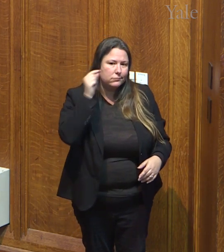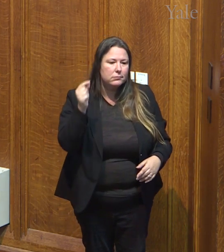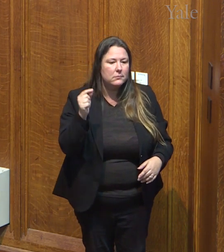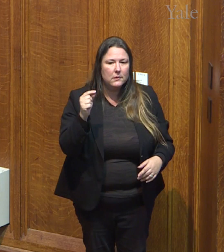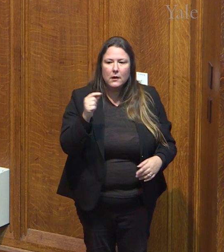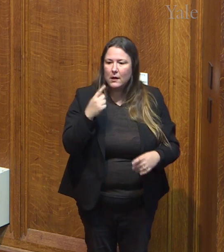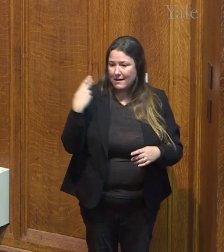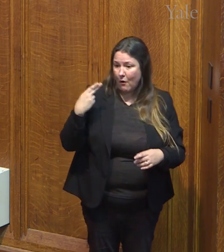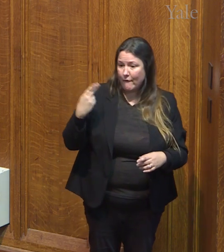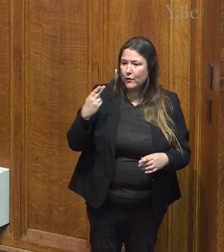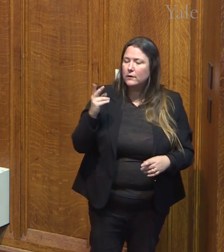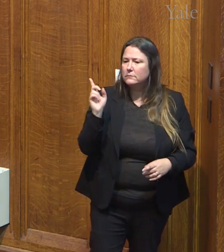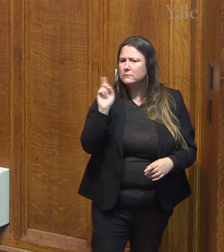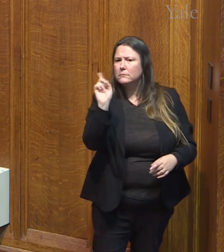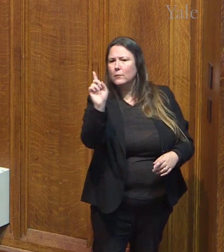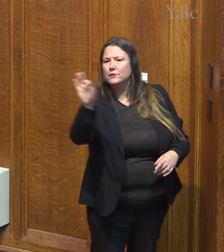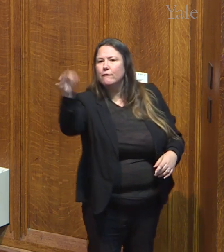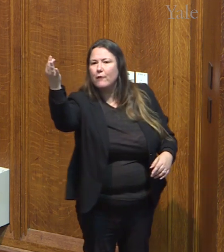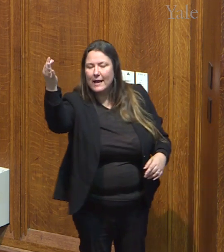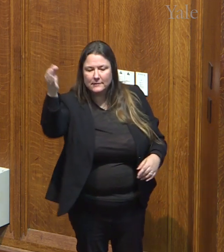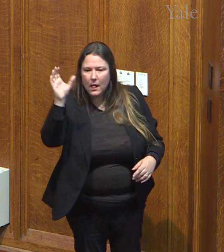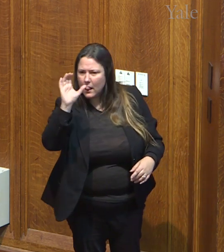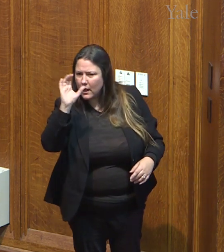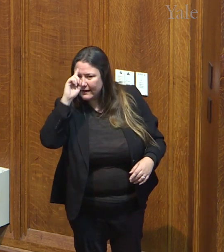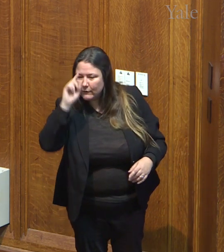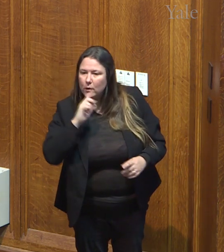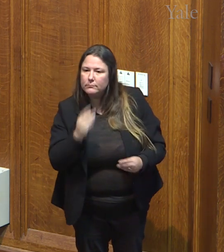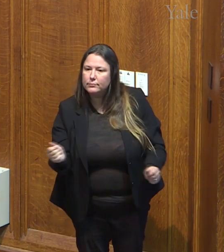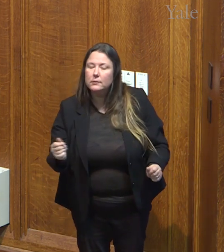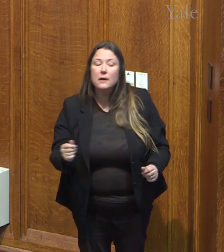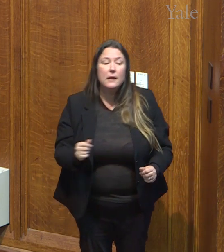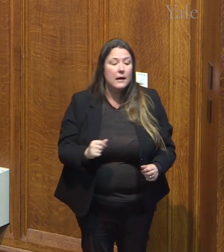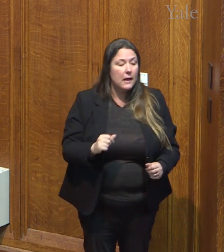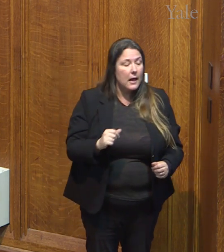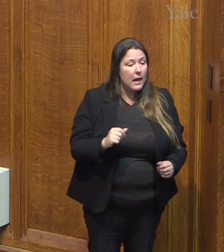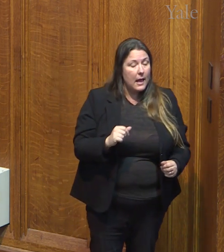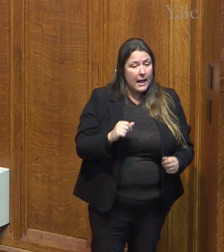looking for one, a solution. Leaving London after the British wanted to charge him